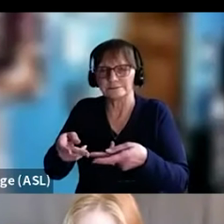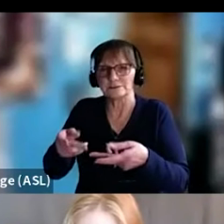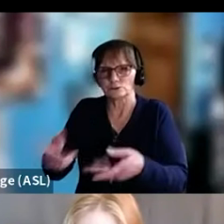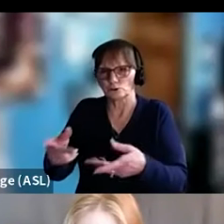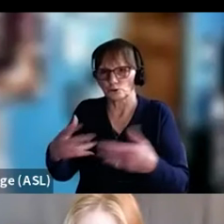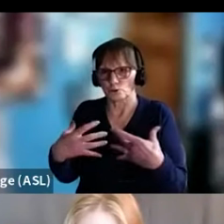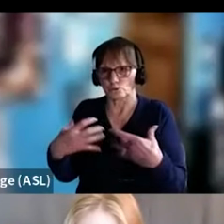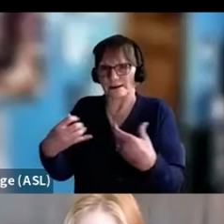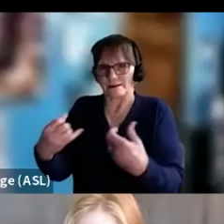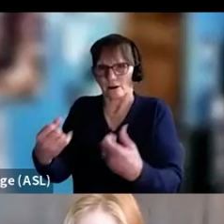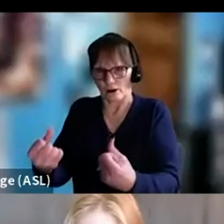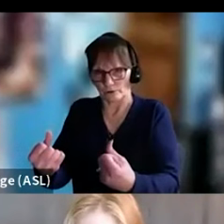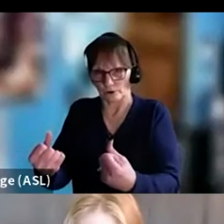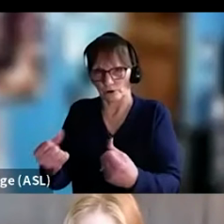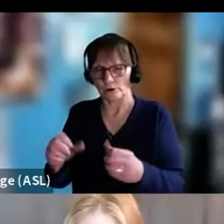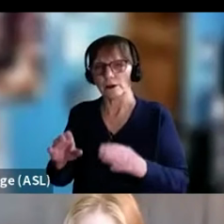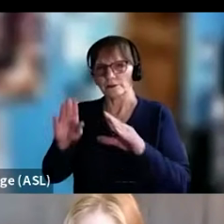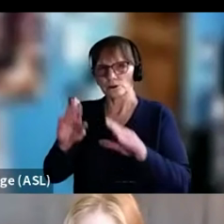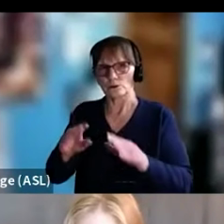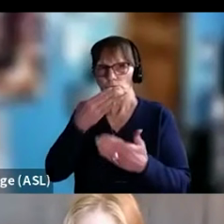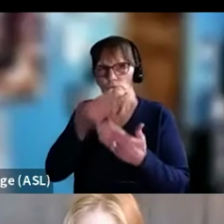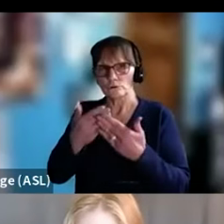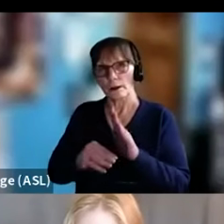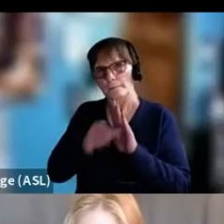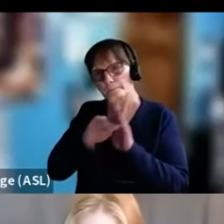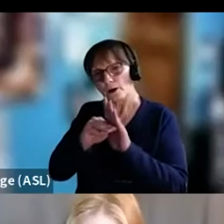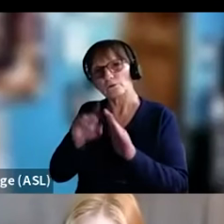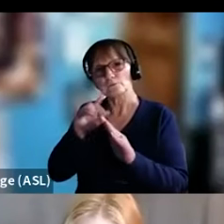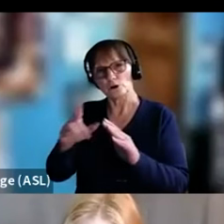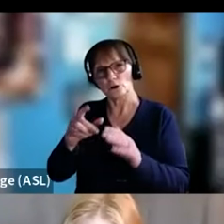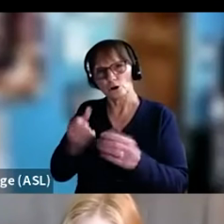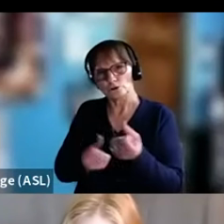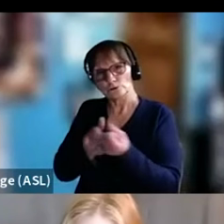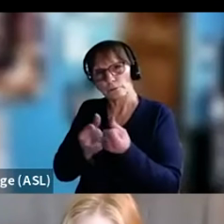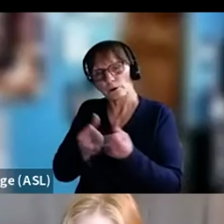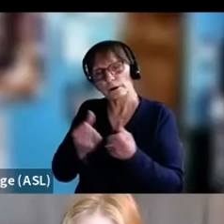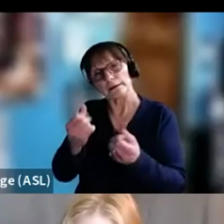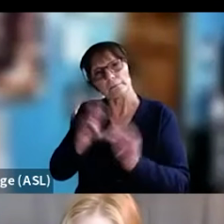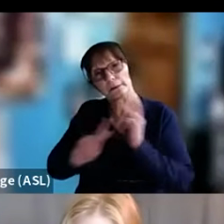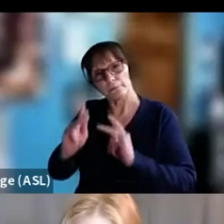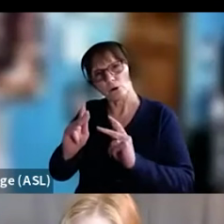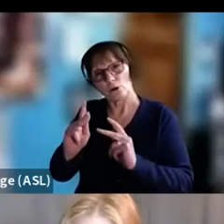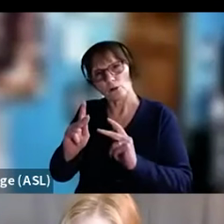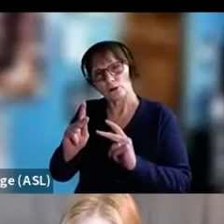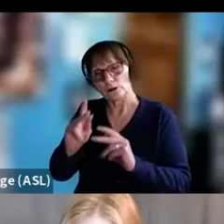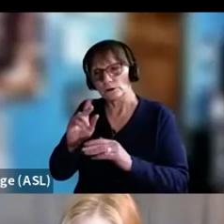I think is a really great model for supporting people to get into what we're talking about today,